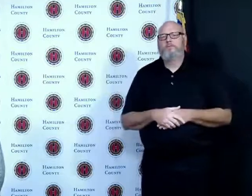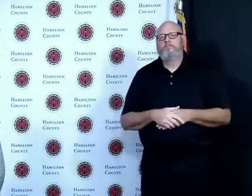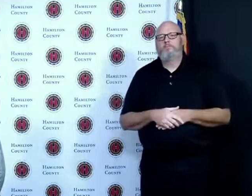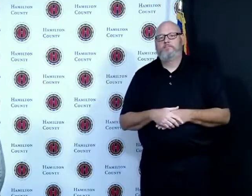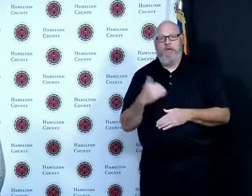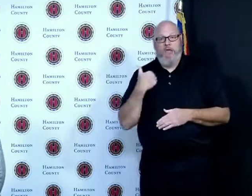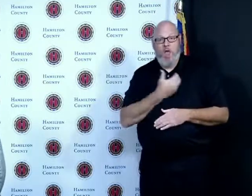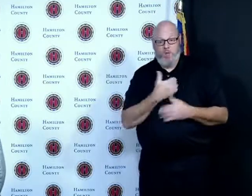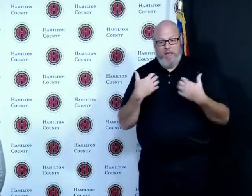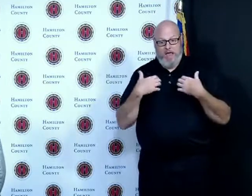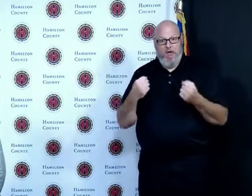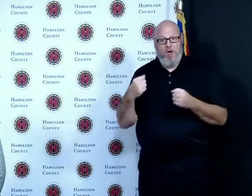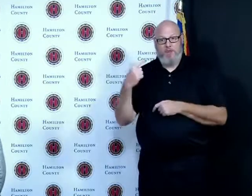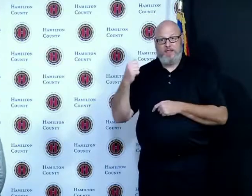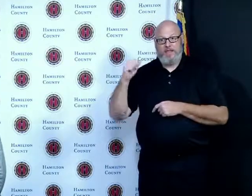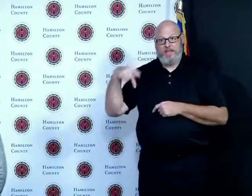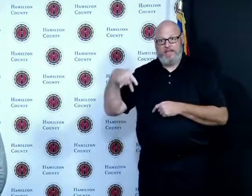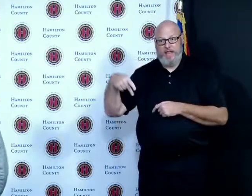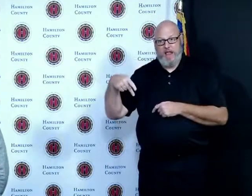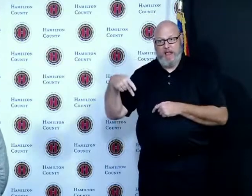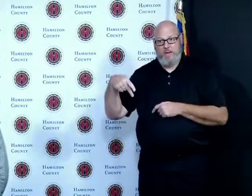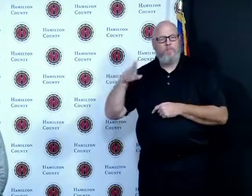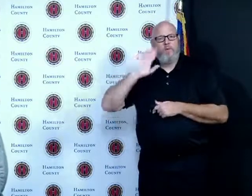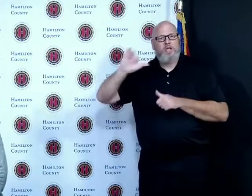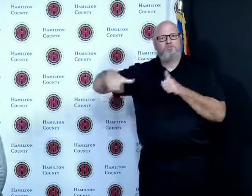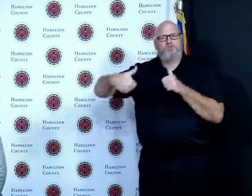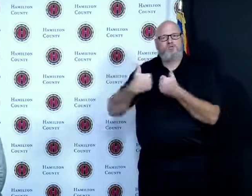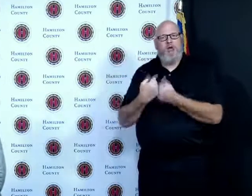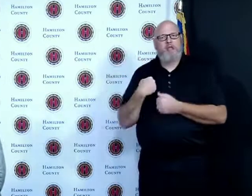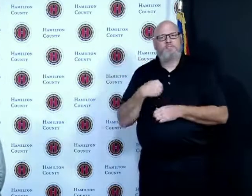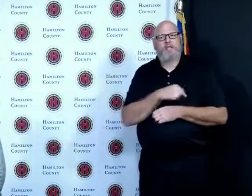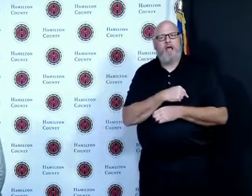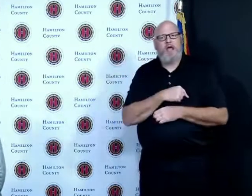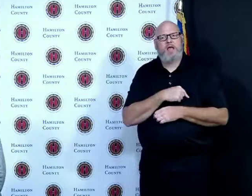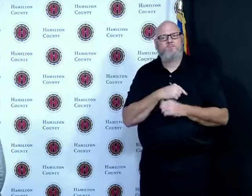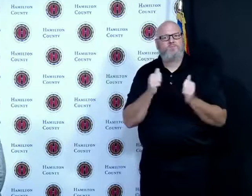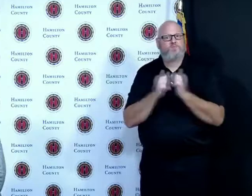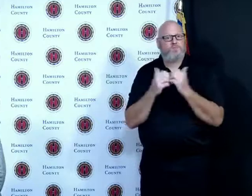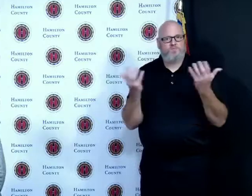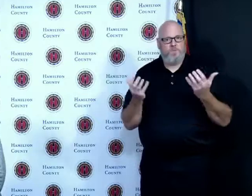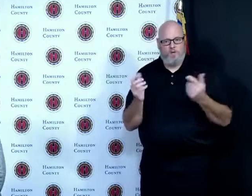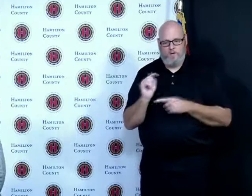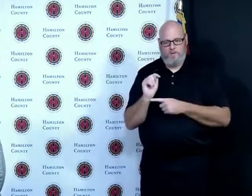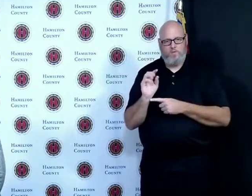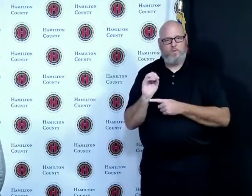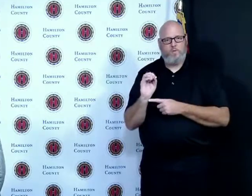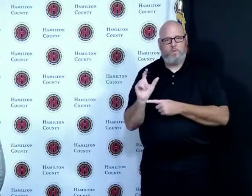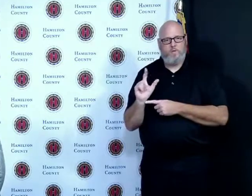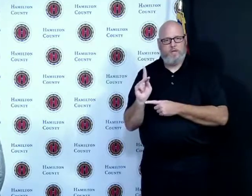in our weekly conversations that are led by the Equity Director Director Carmichael what we've